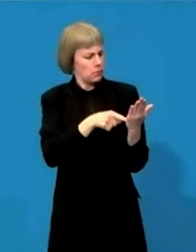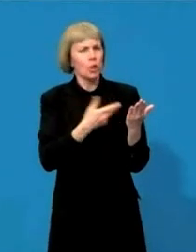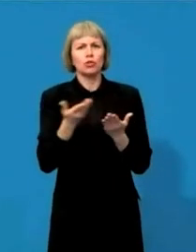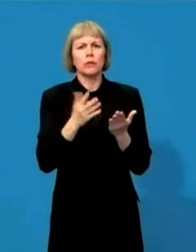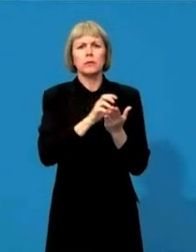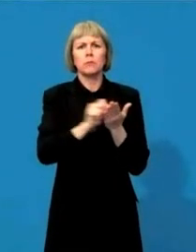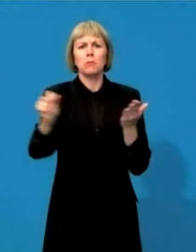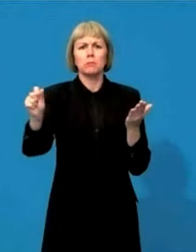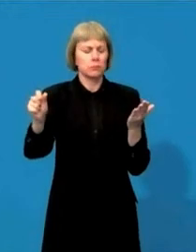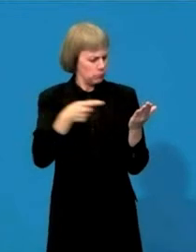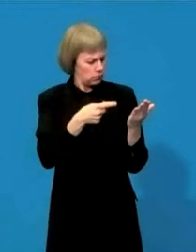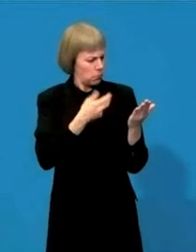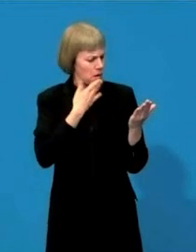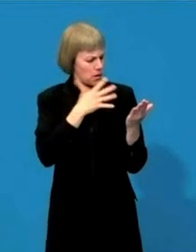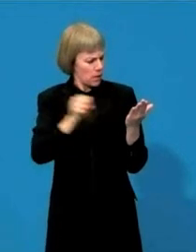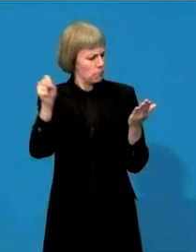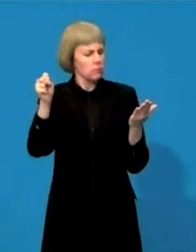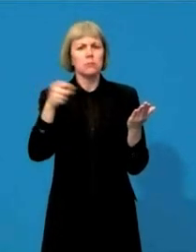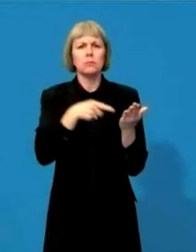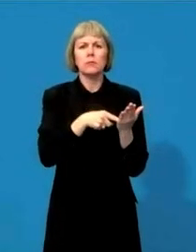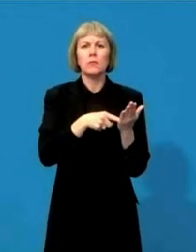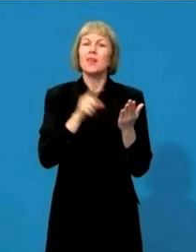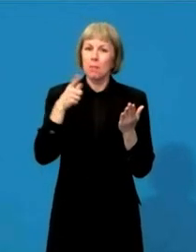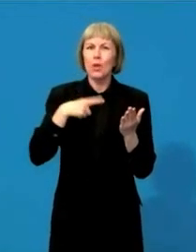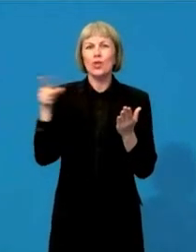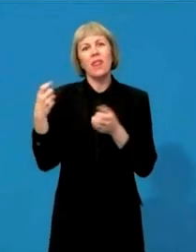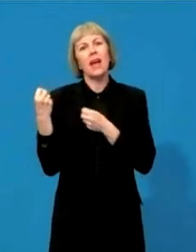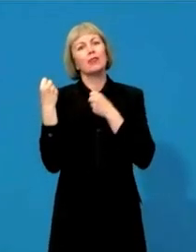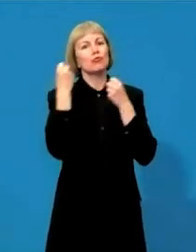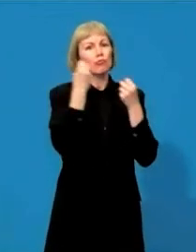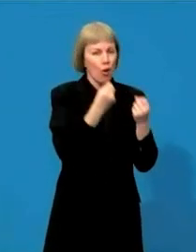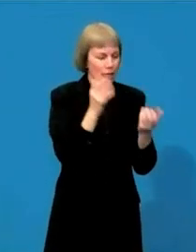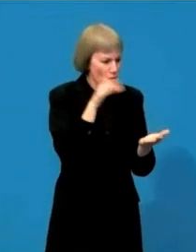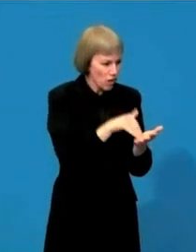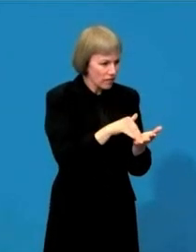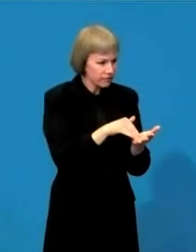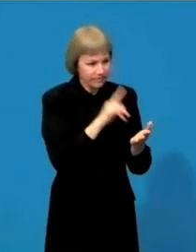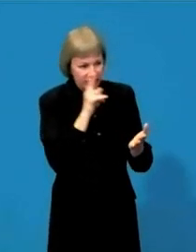the way the money is spent and it's largely because you don't have the knowledge of the